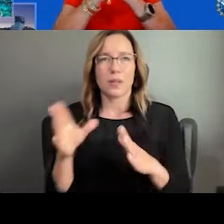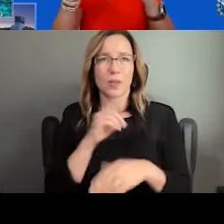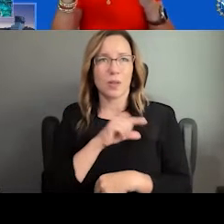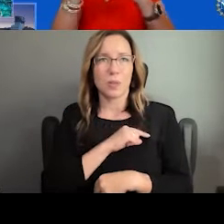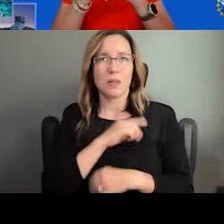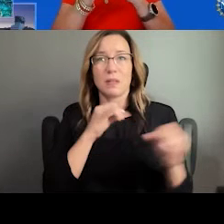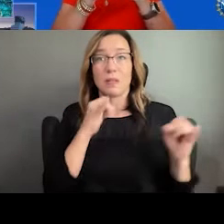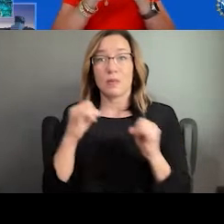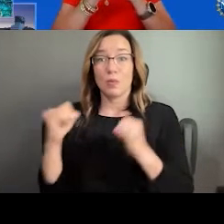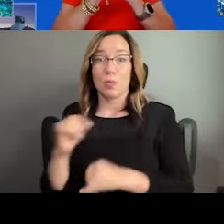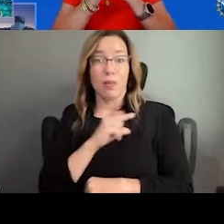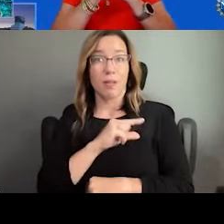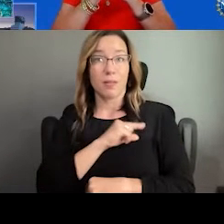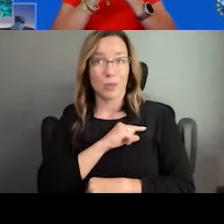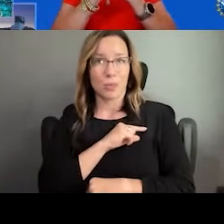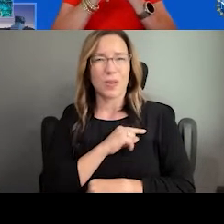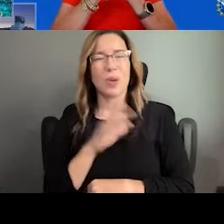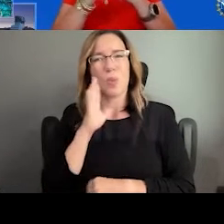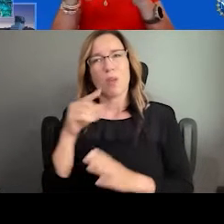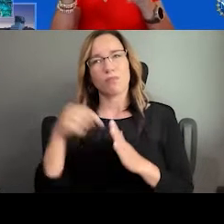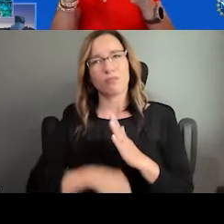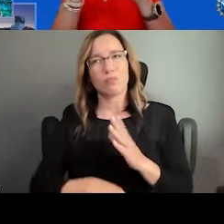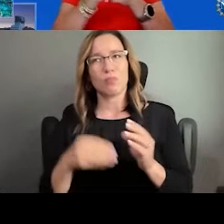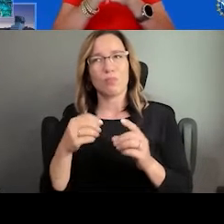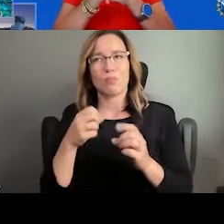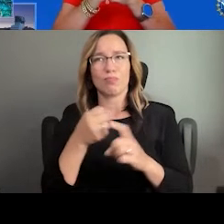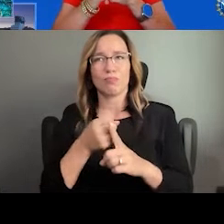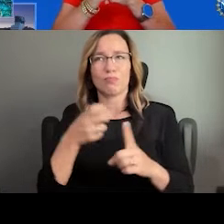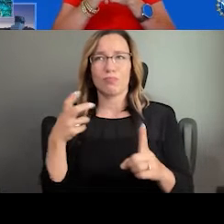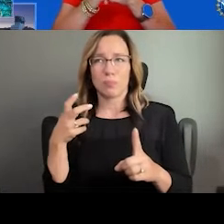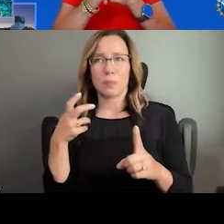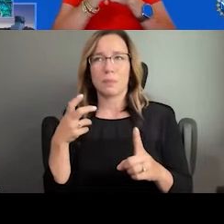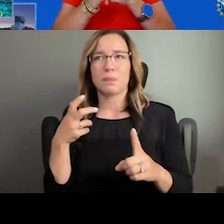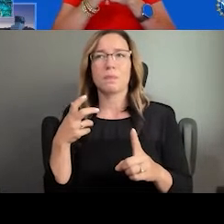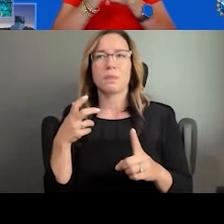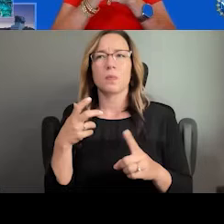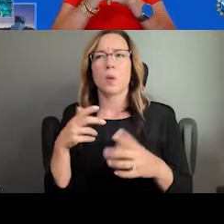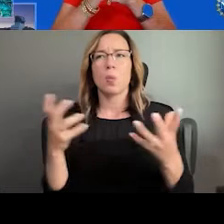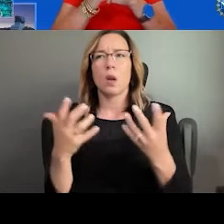But I'm going to be going into some more detail, what will I be covering as part of today's webinar?